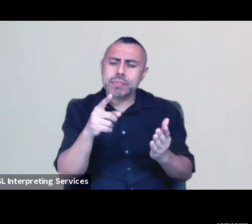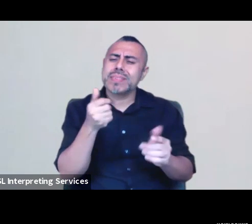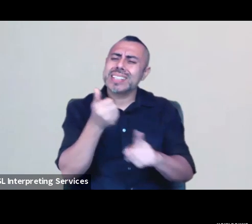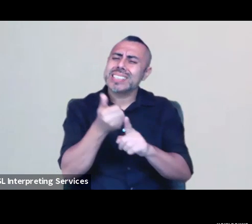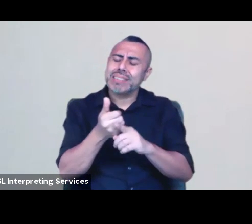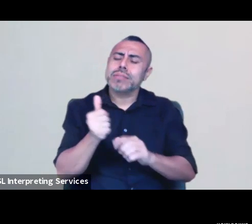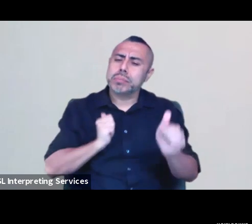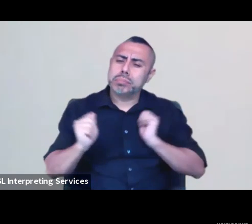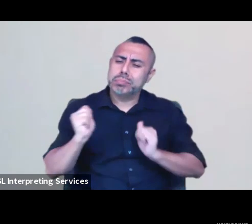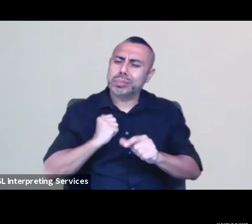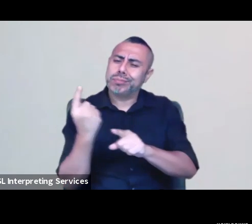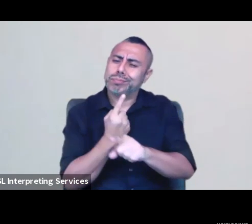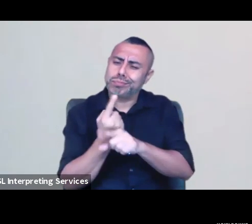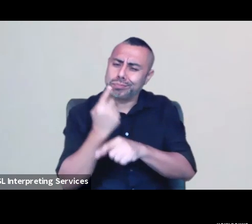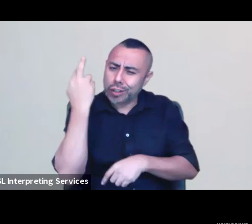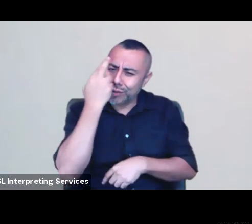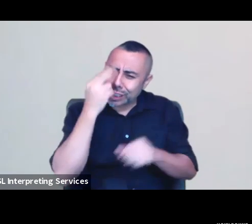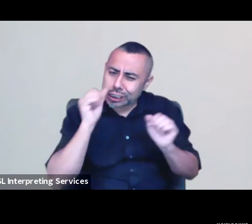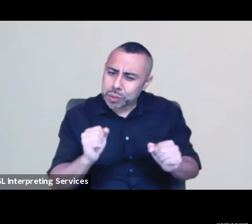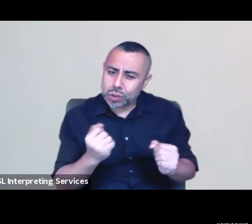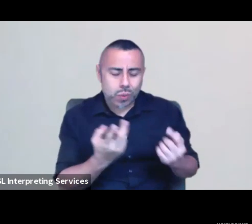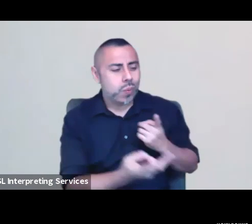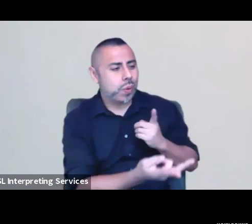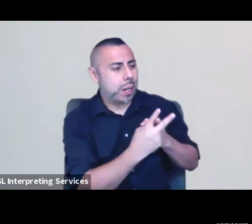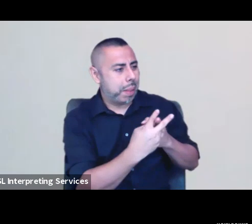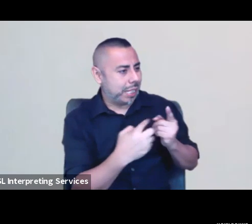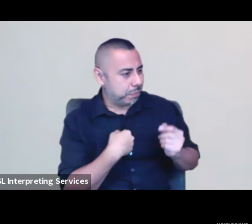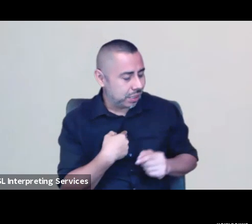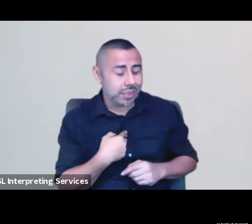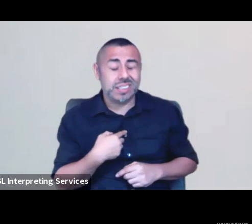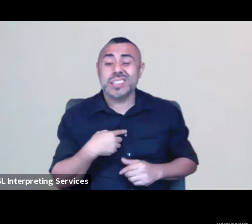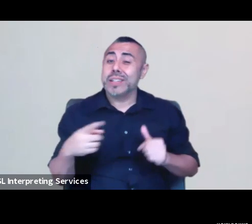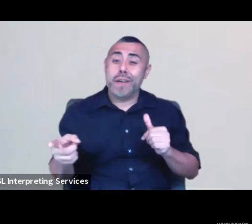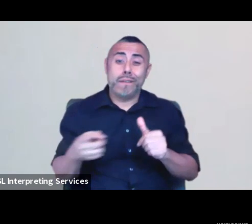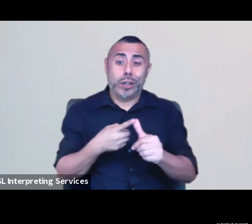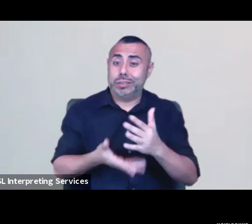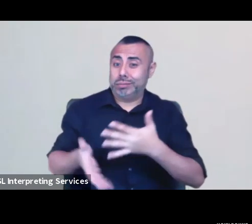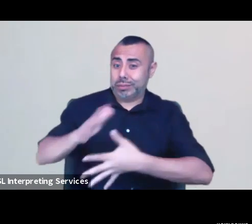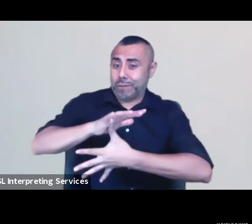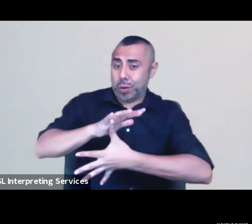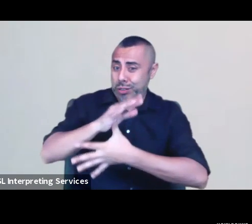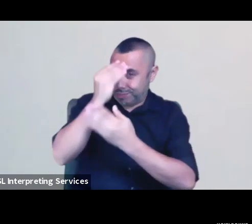But first and foremost, we want you to know that you are not alone and that many amazing